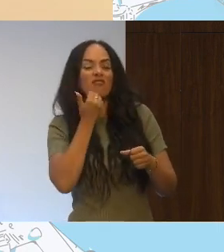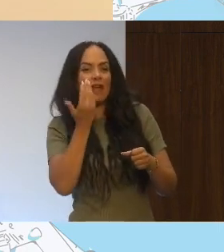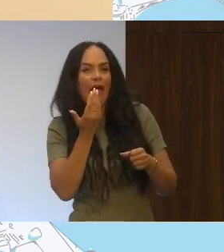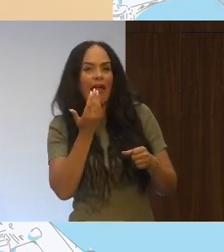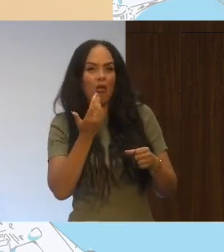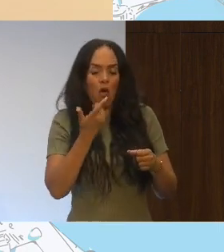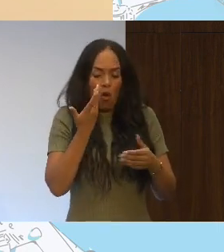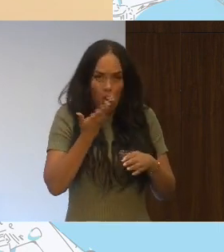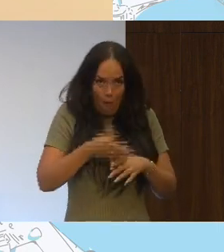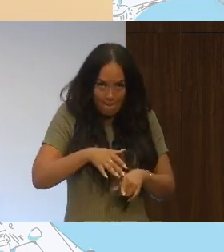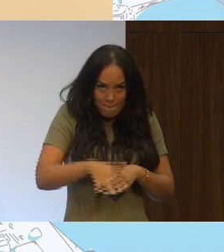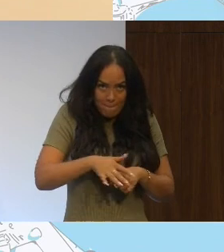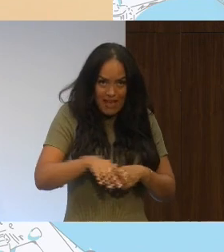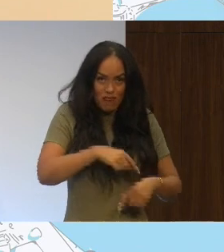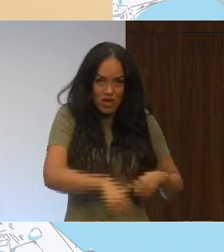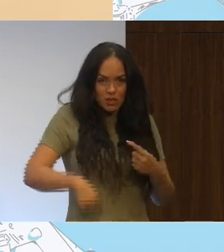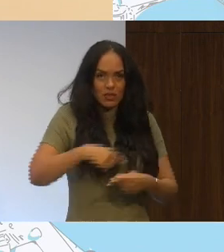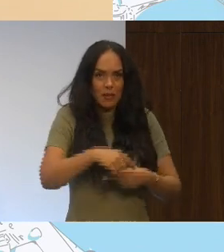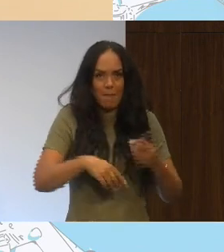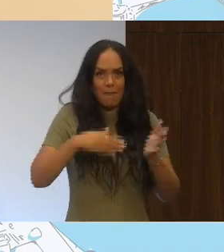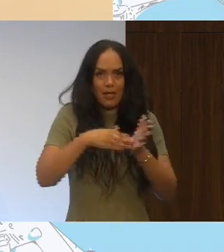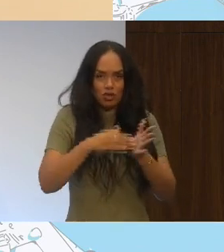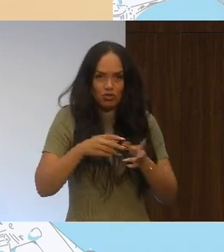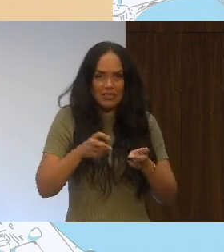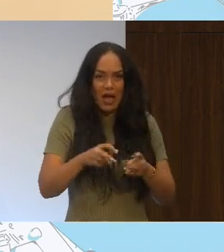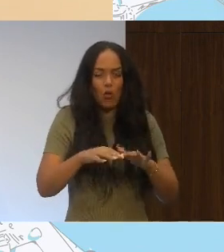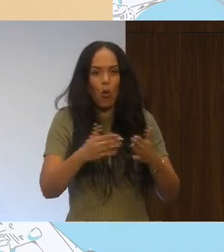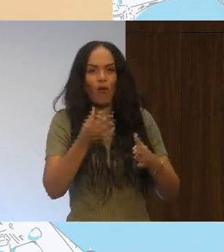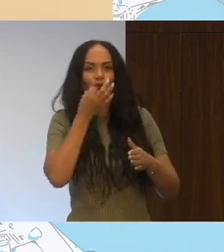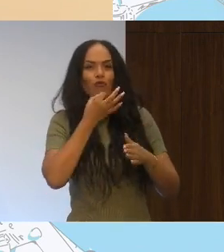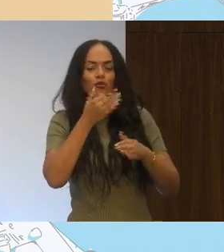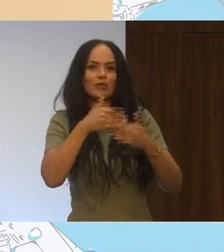just before of when you're bleeding or just in the days before. The act is a very effective.